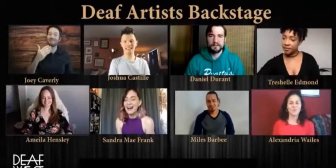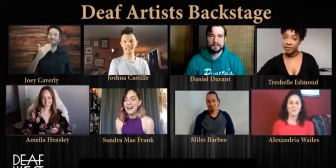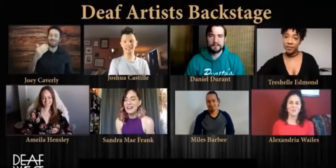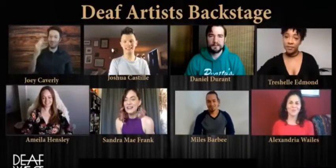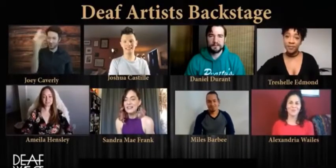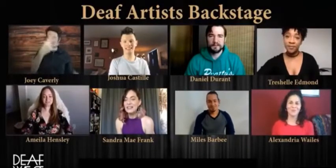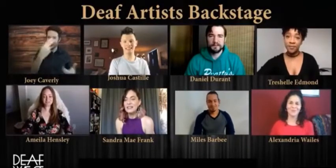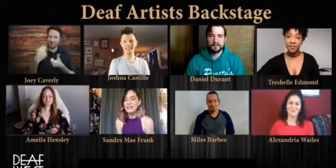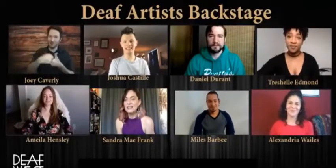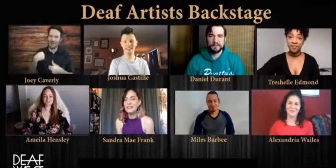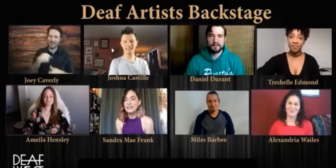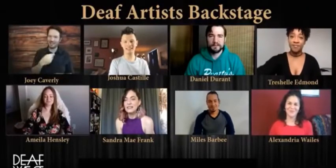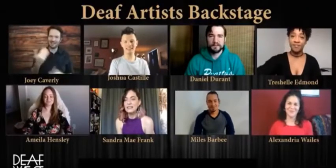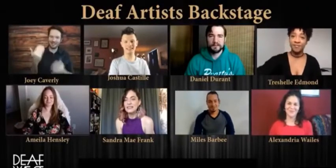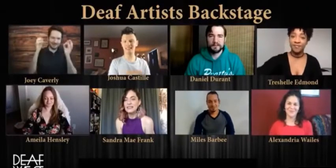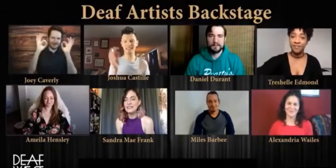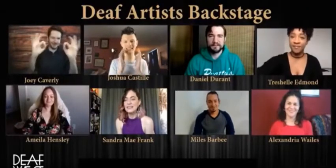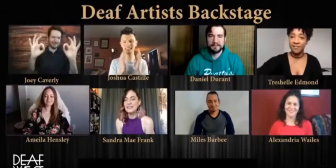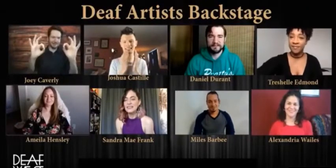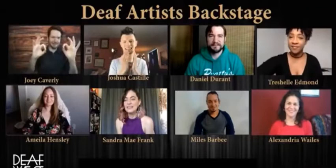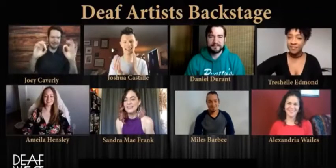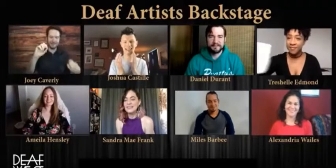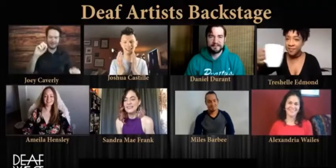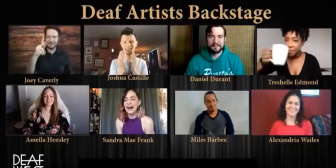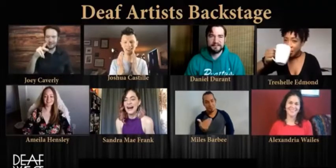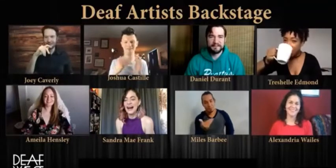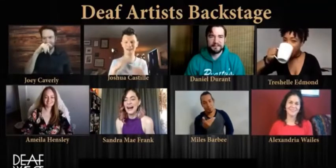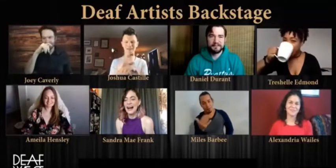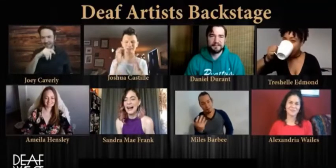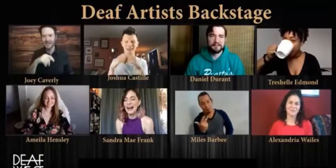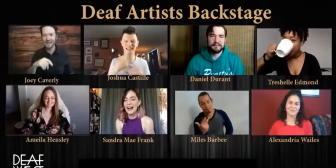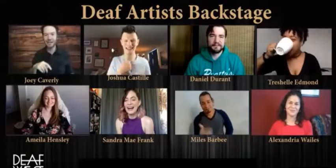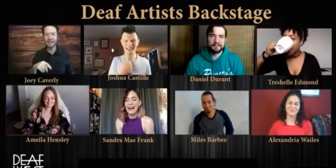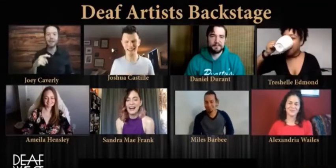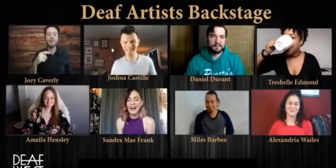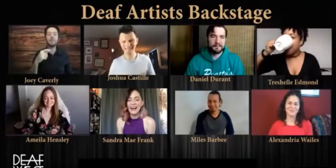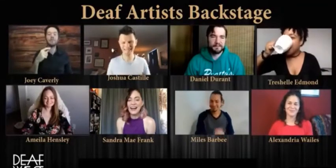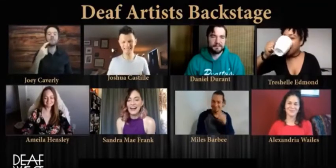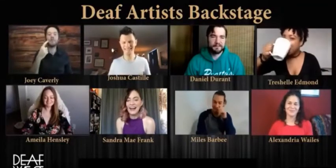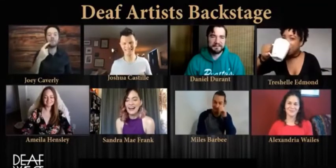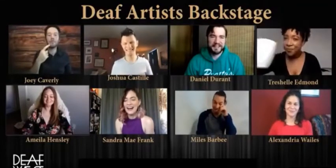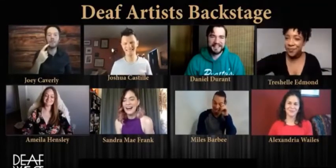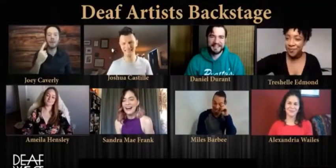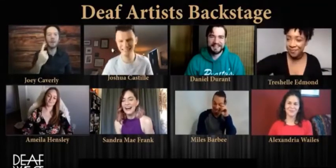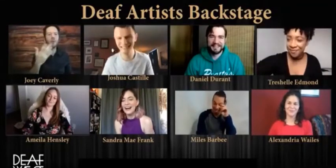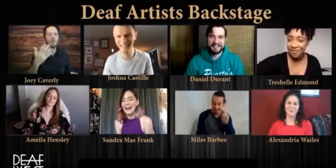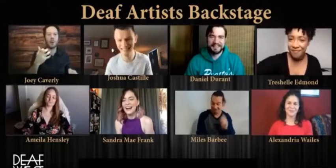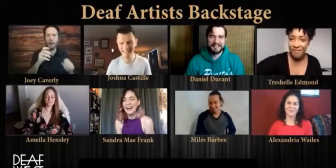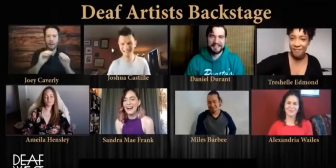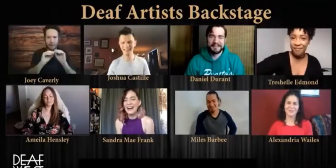Thank you all for your patience. And thank you Josh, for joining us again. Josh: Thank you so much. I'm so sorry my computer crashed.